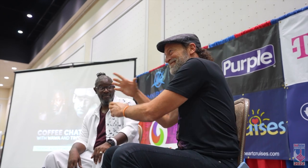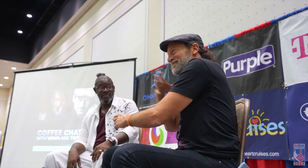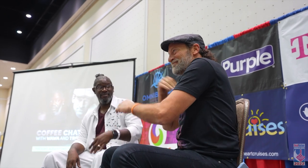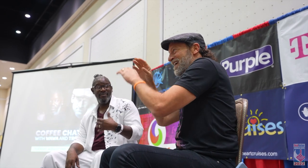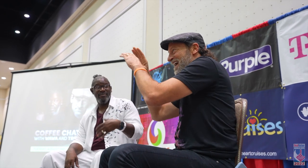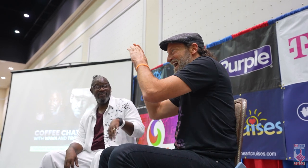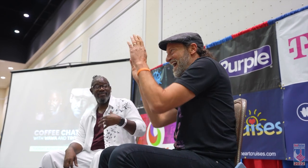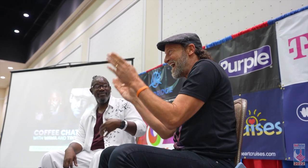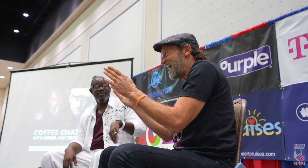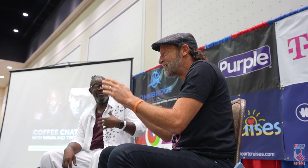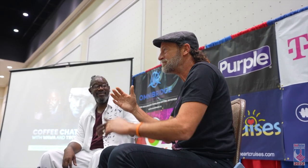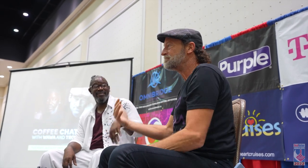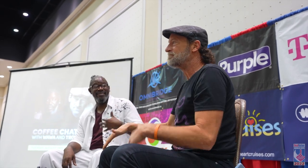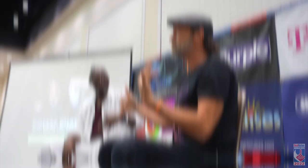the White House. - Wow!